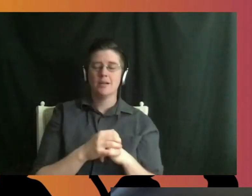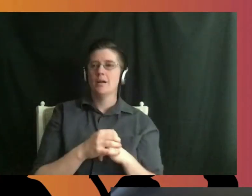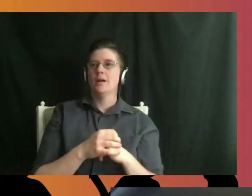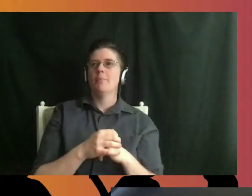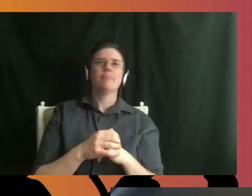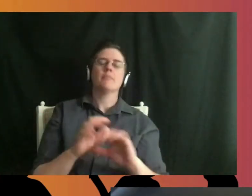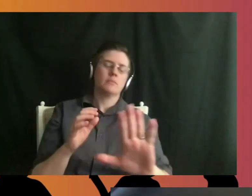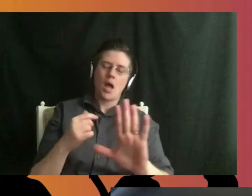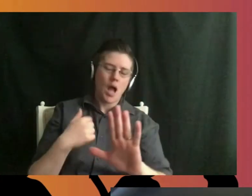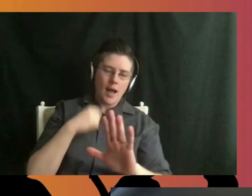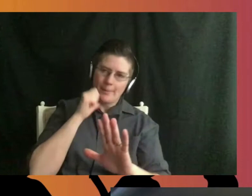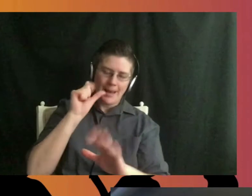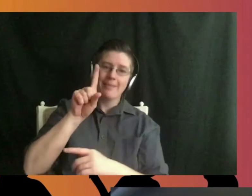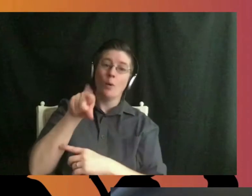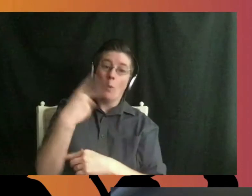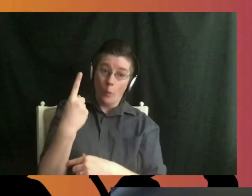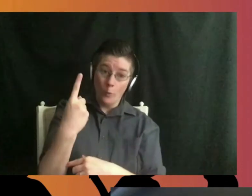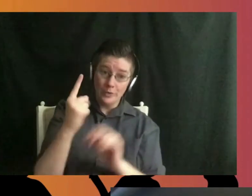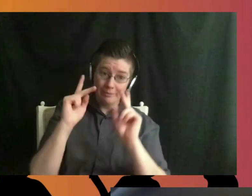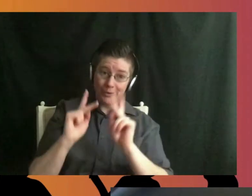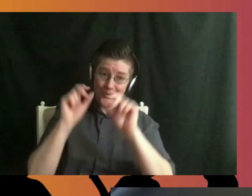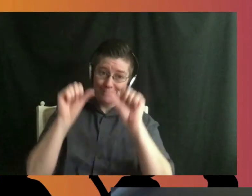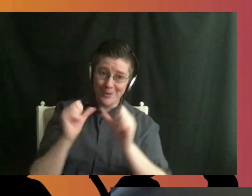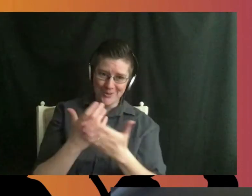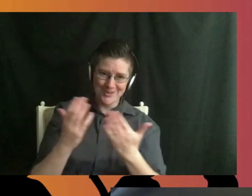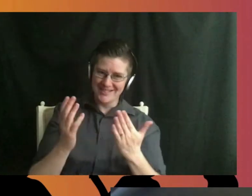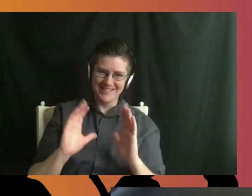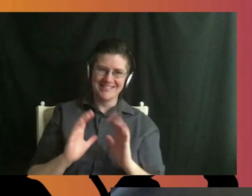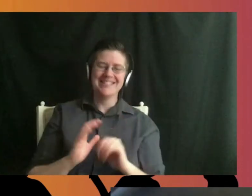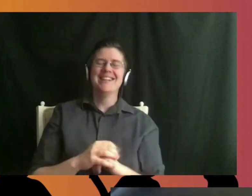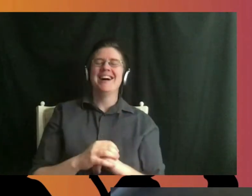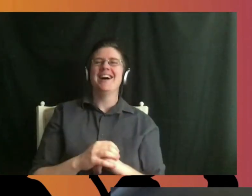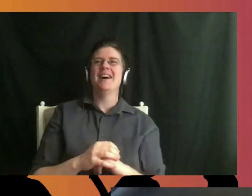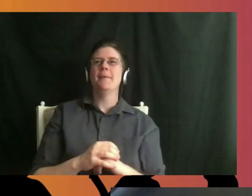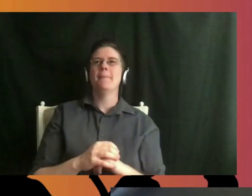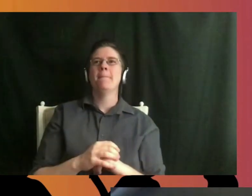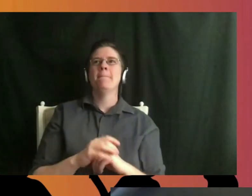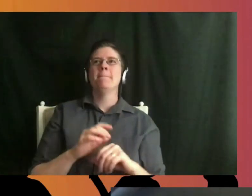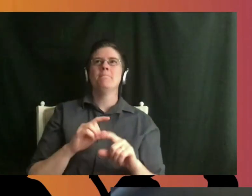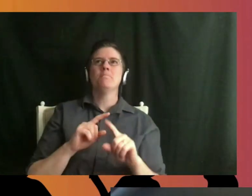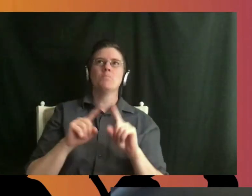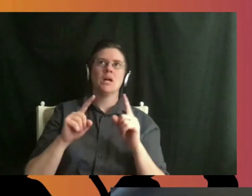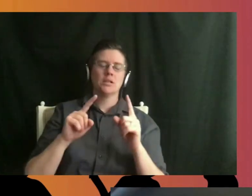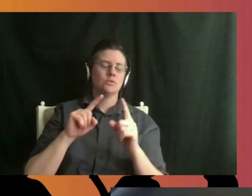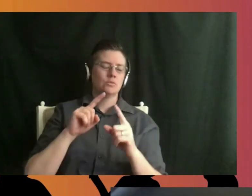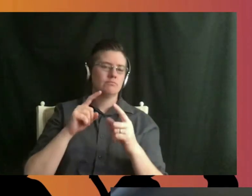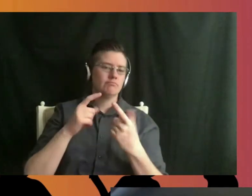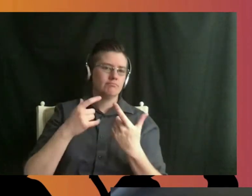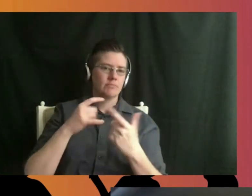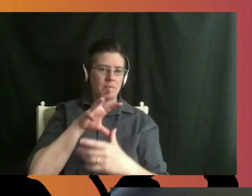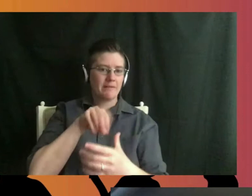person that posts uh things on social media for us to to stay involved i usually try to keep stuff um